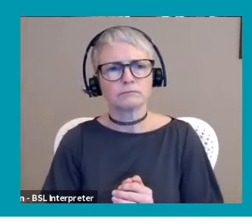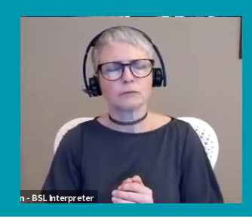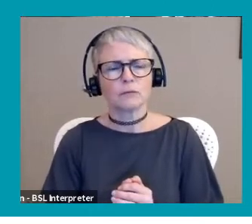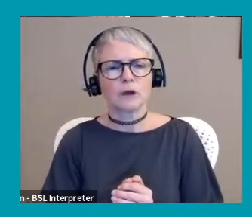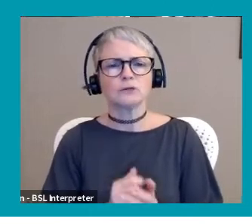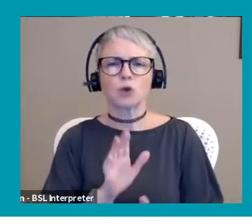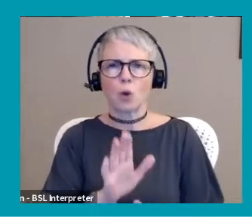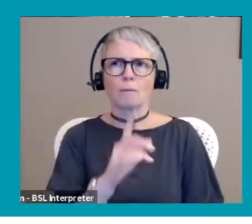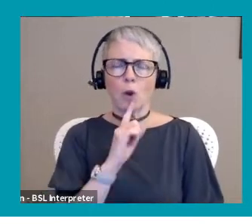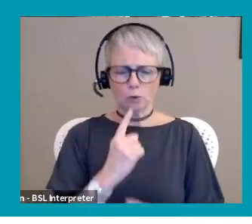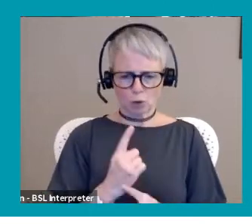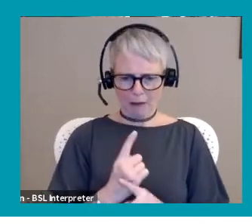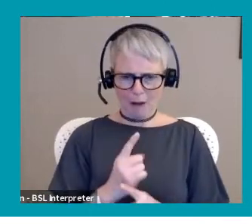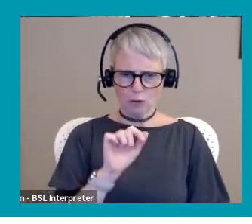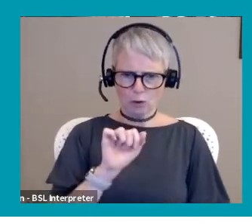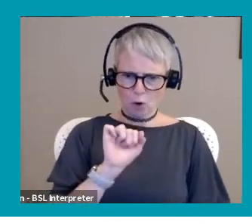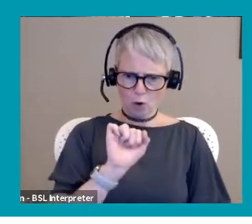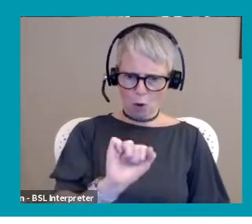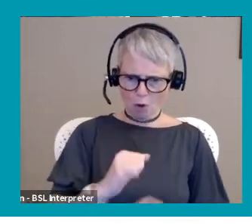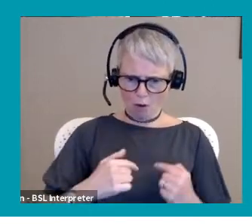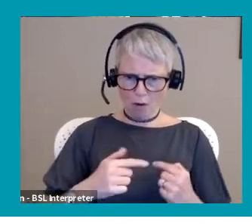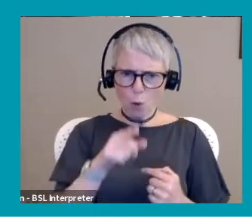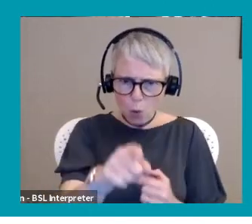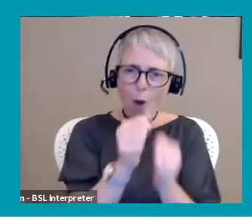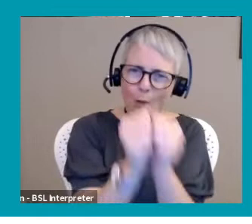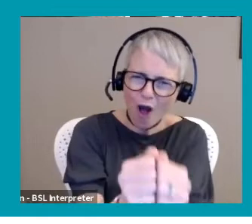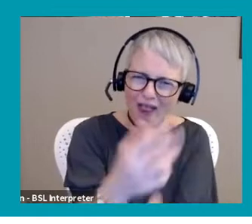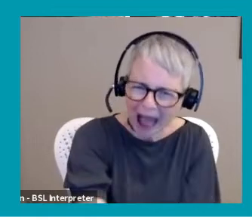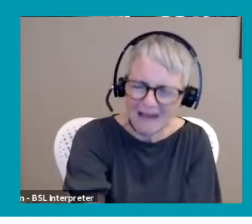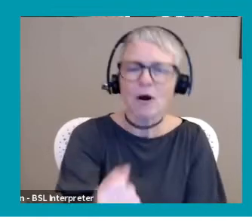on what your core values are and why it's important in the job search.